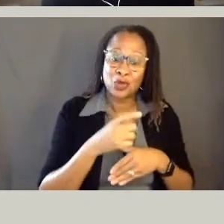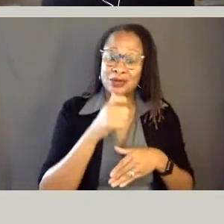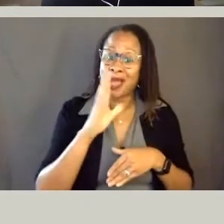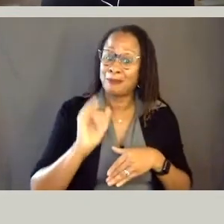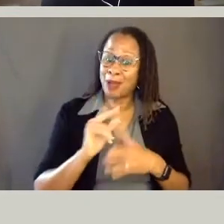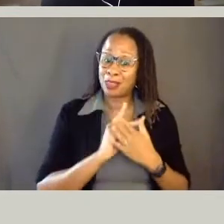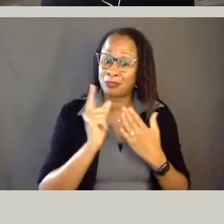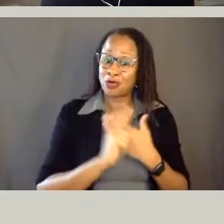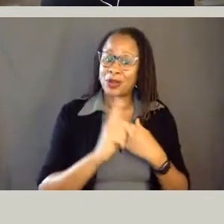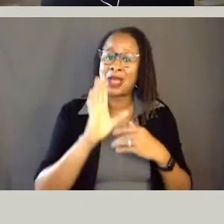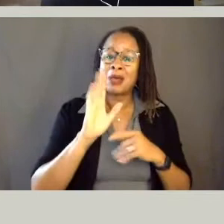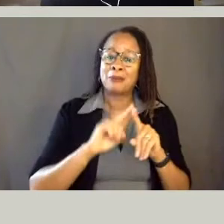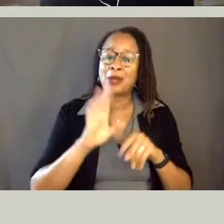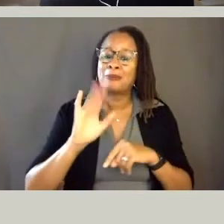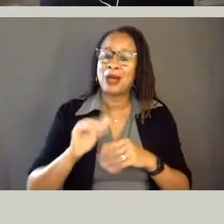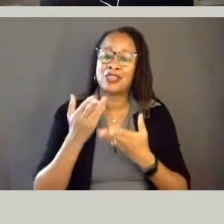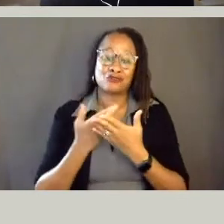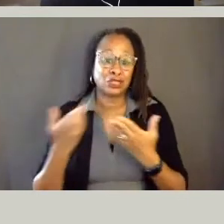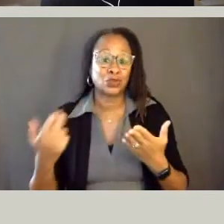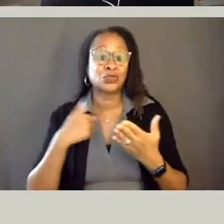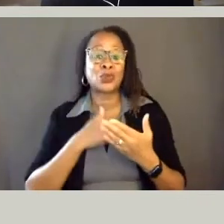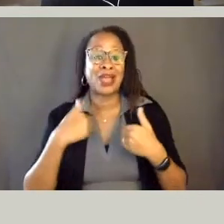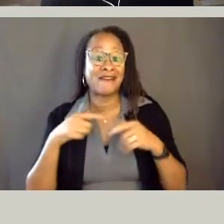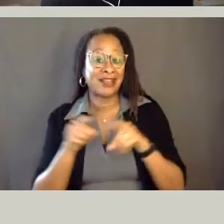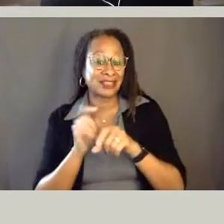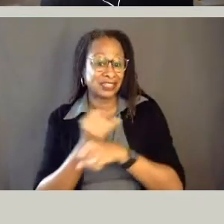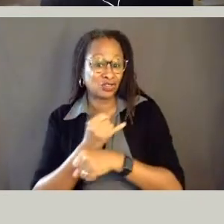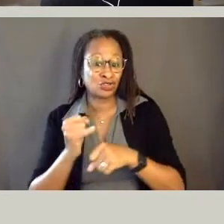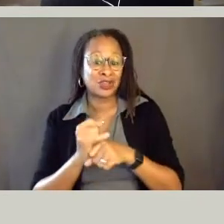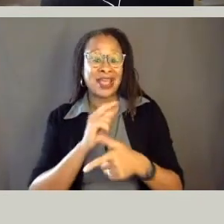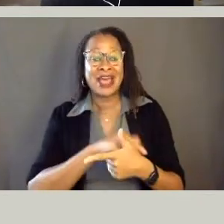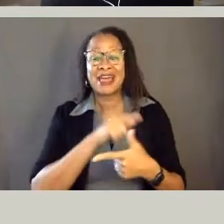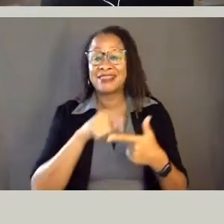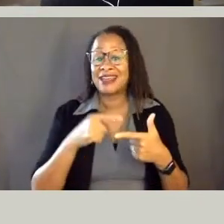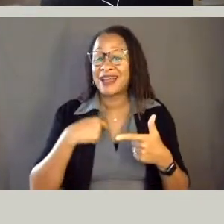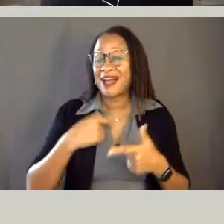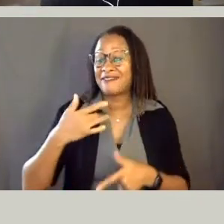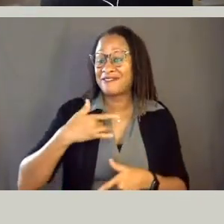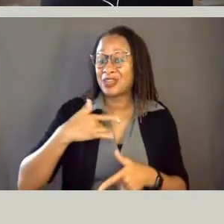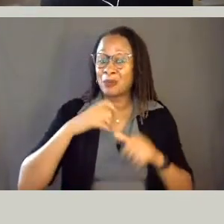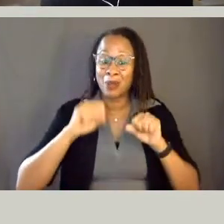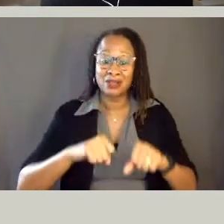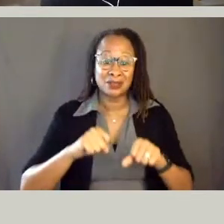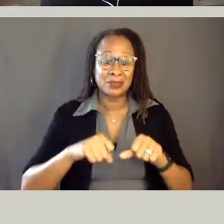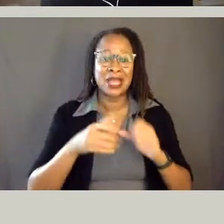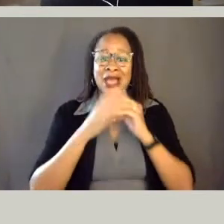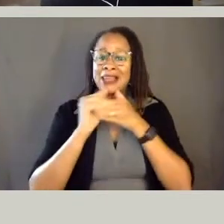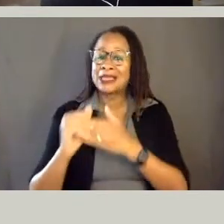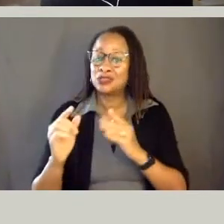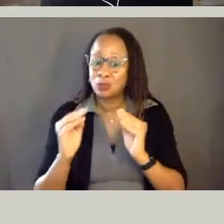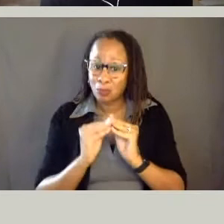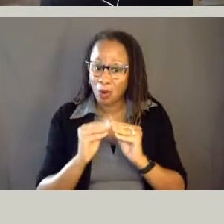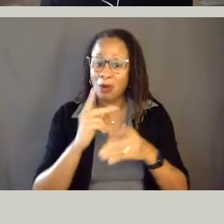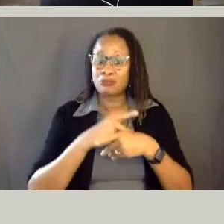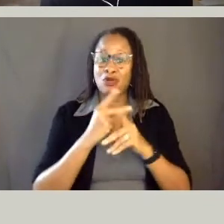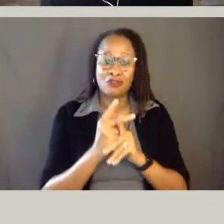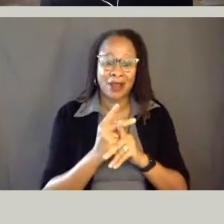but actually by the resources we have as an institution?" And then I potentially feel like that could lead to more programming decisions that are being made,